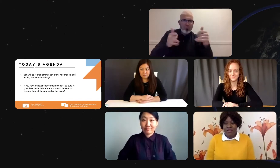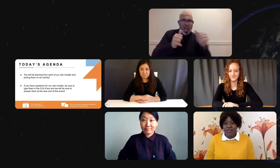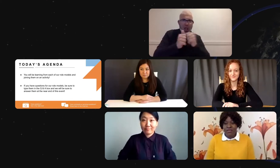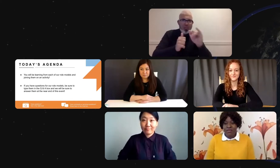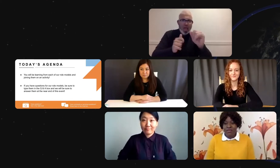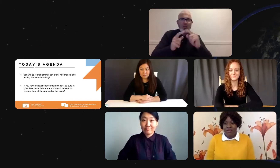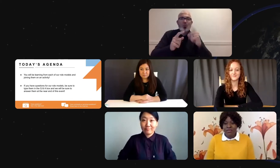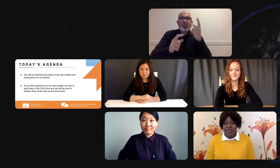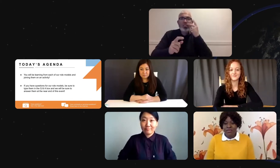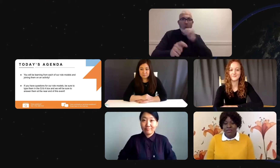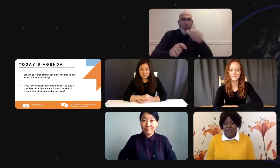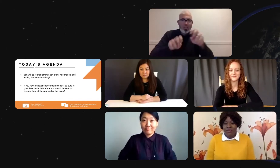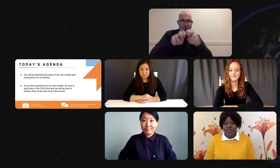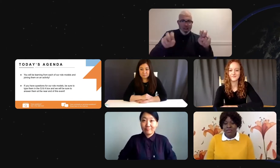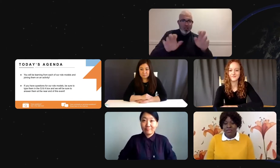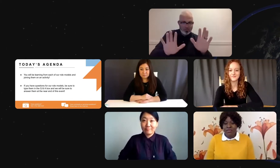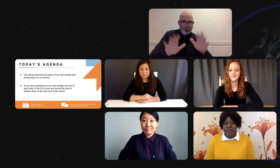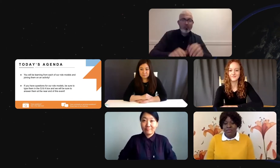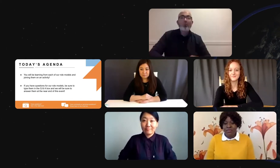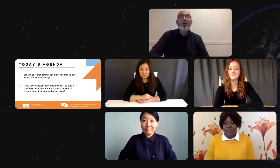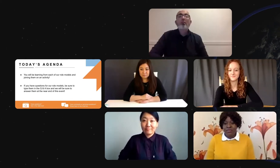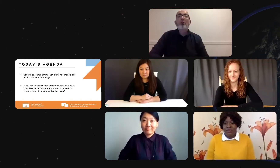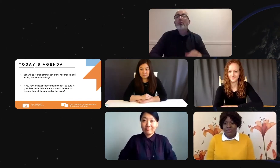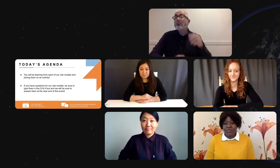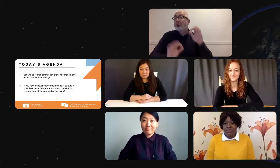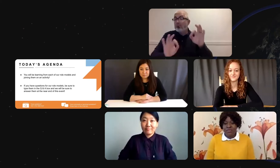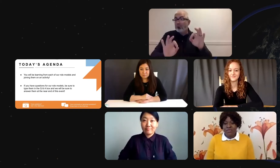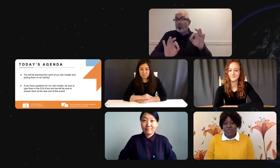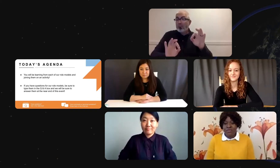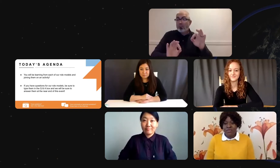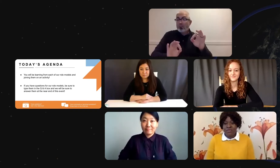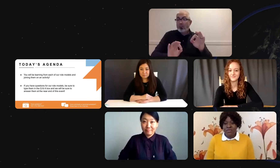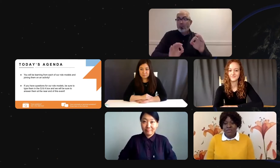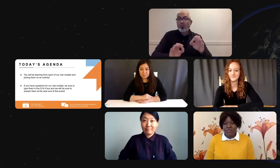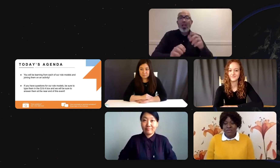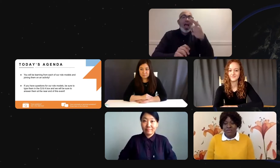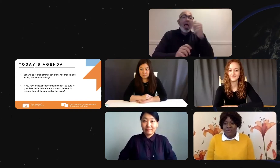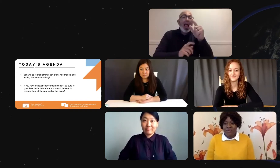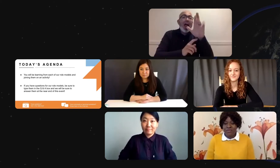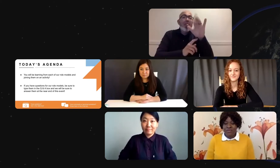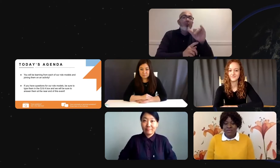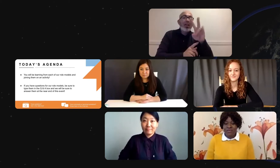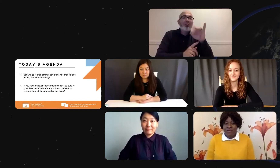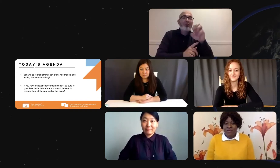Click on that and slide it back and forth.